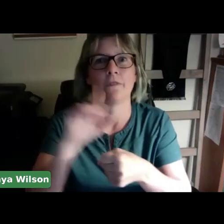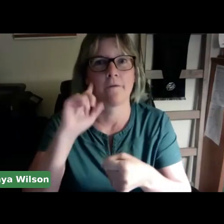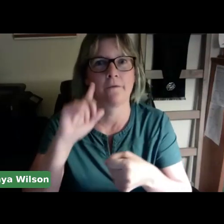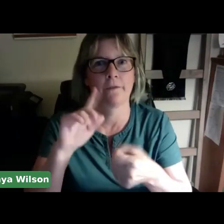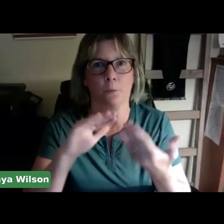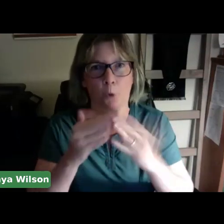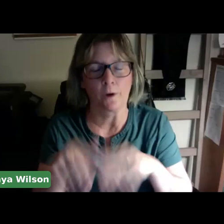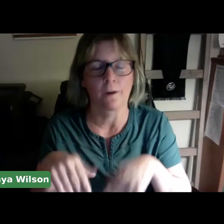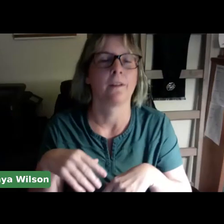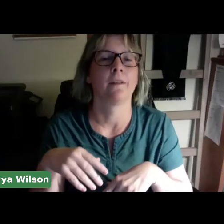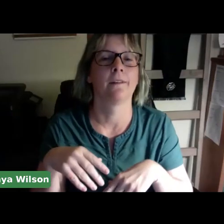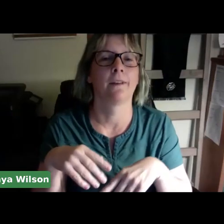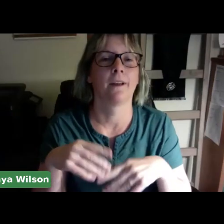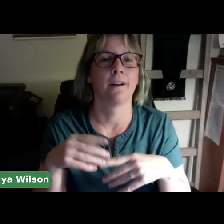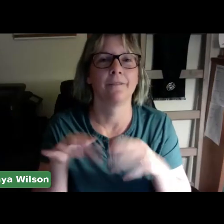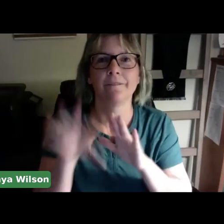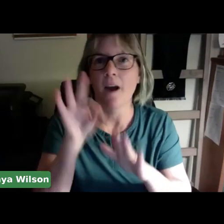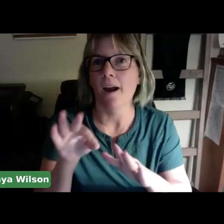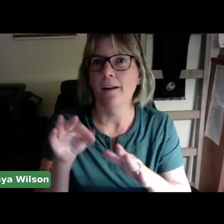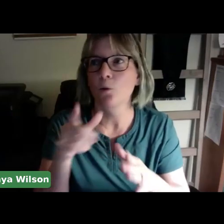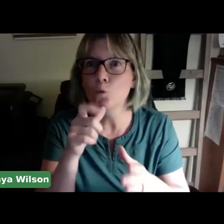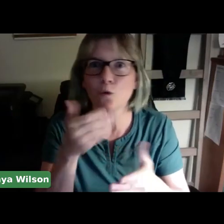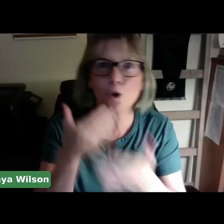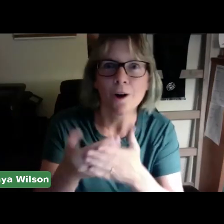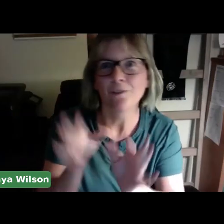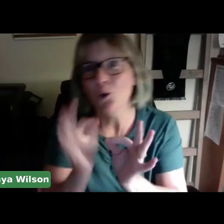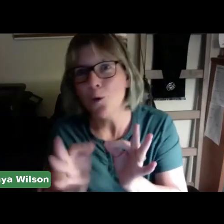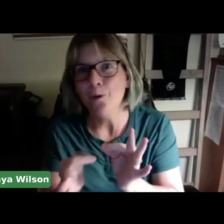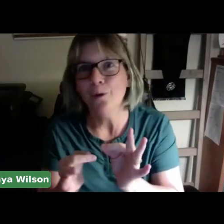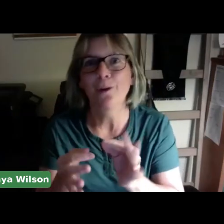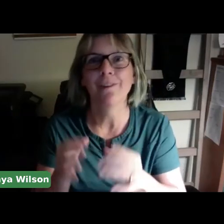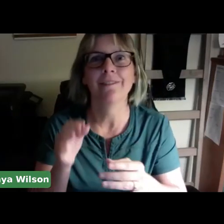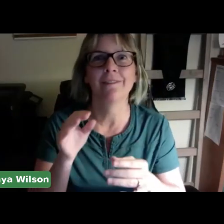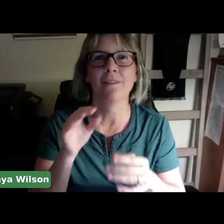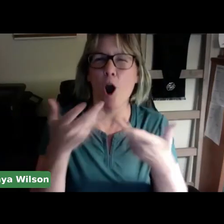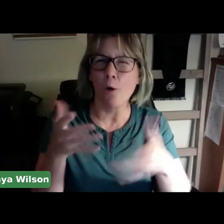And look to your local deaf community for some of those resources to find. Who might